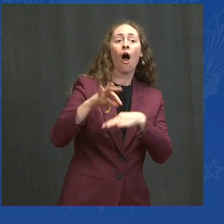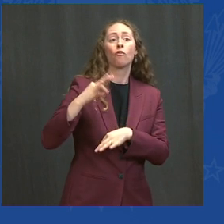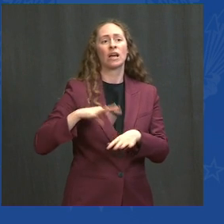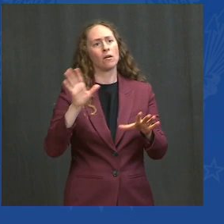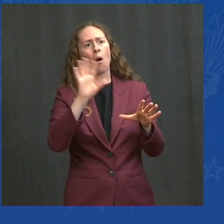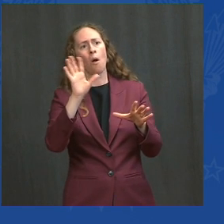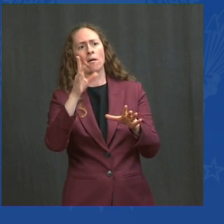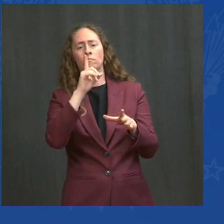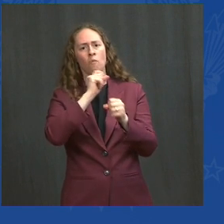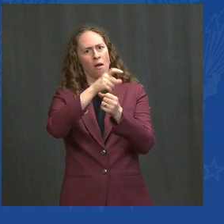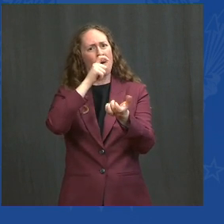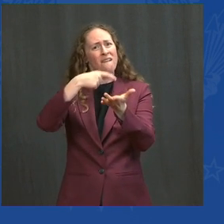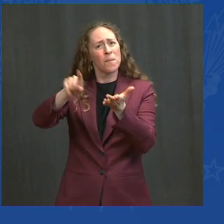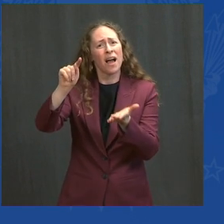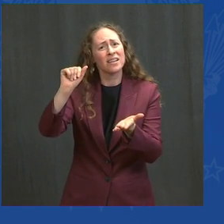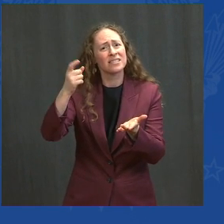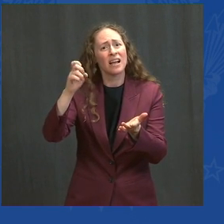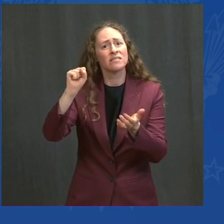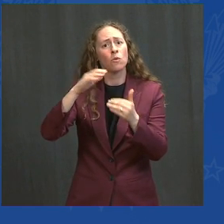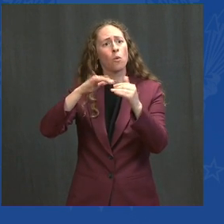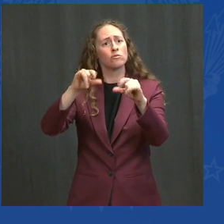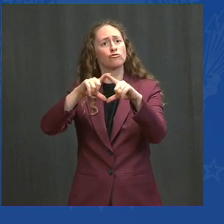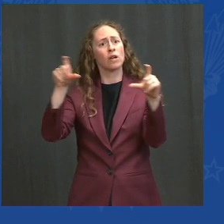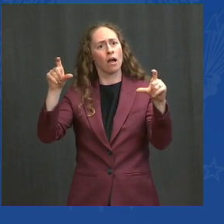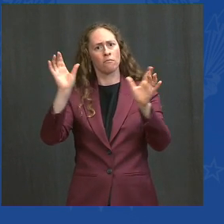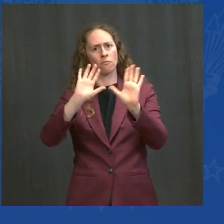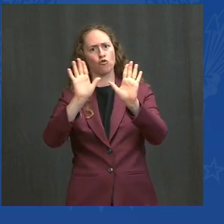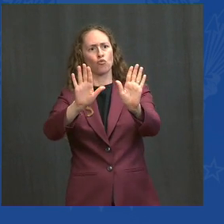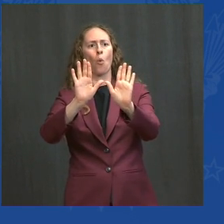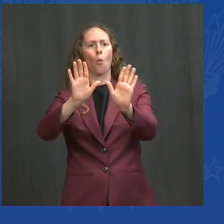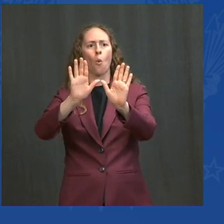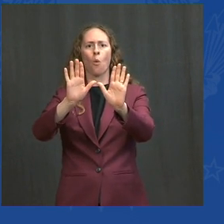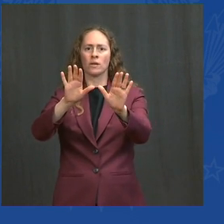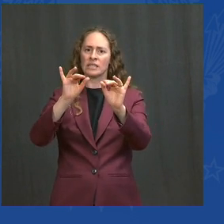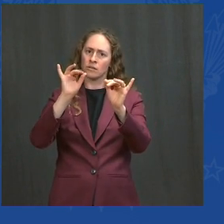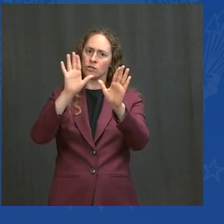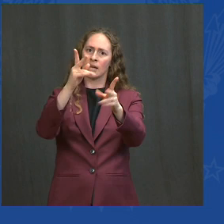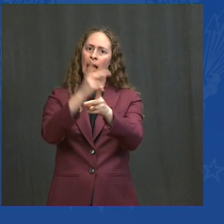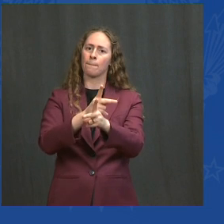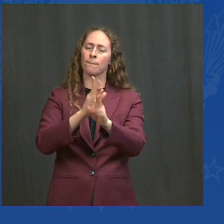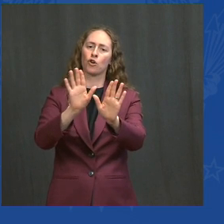if you're making -- if you're making the minimum wage or you're making $20-, $30-, $40,000 a year.